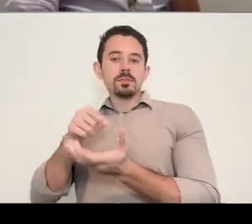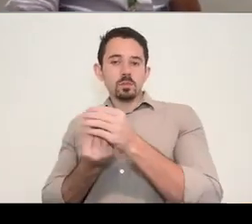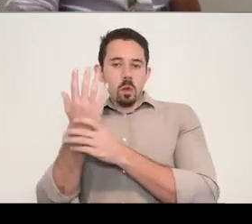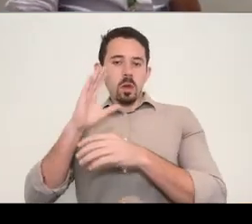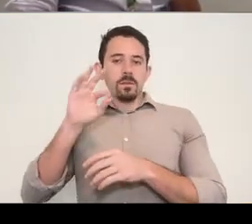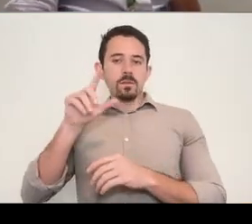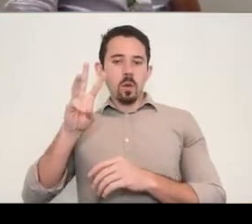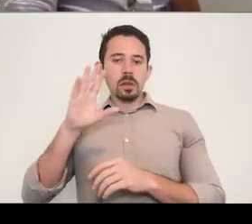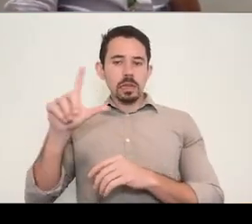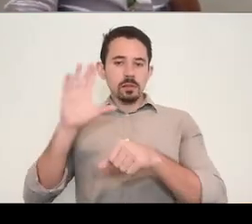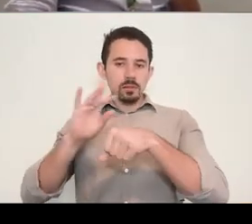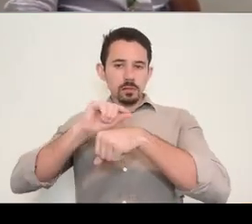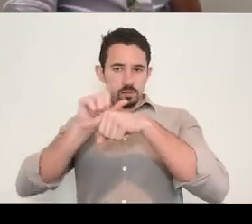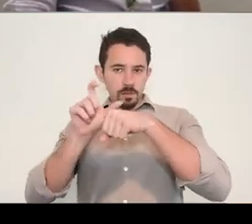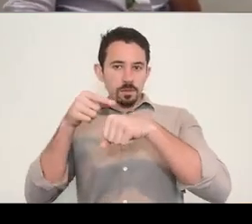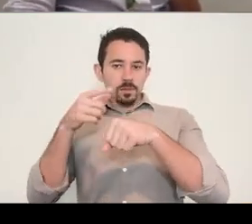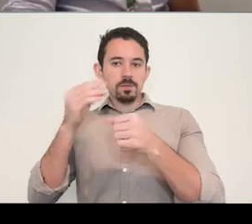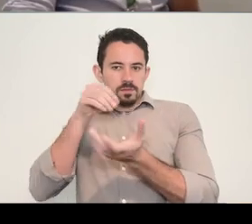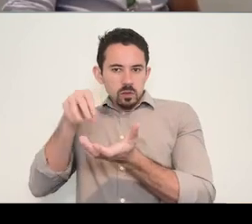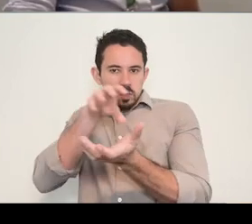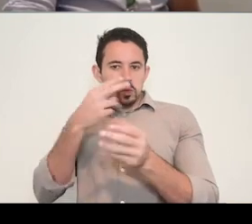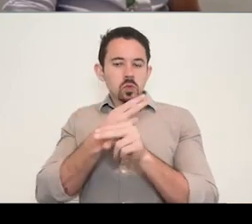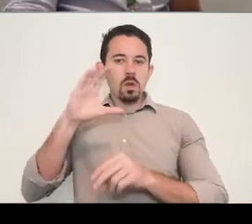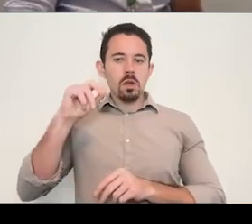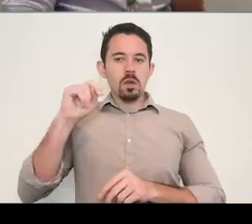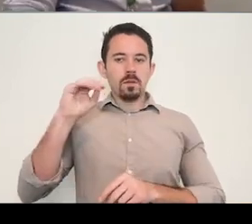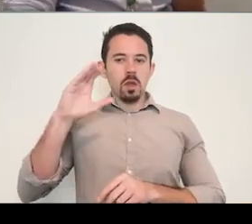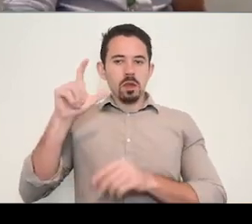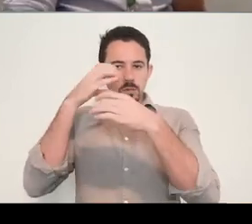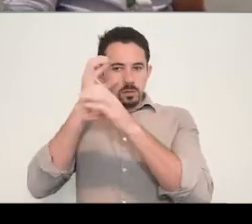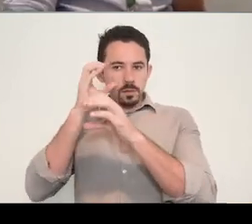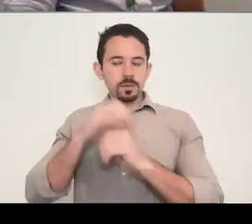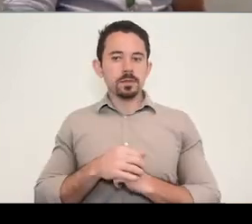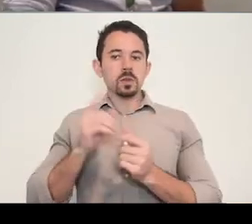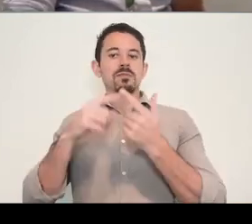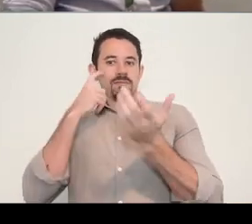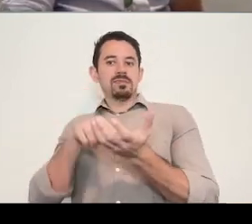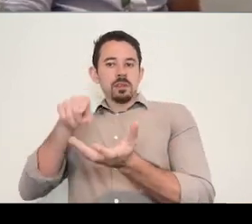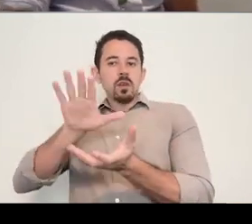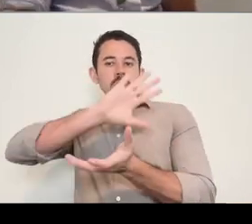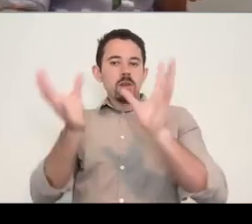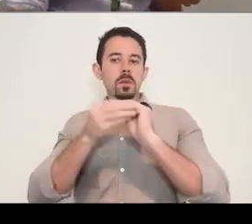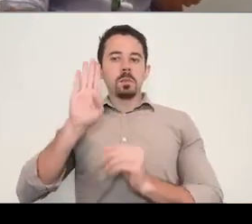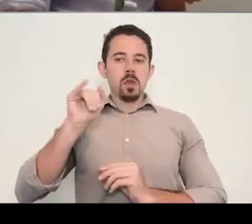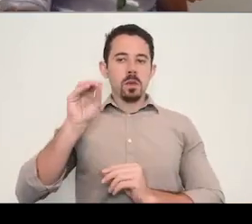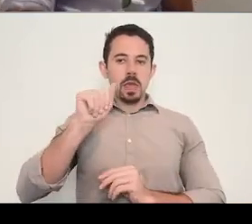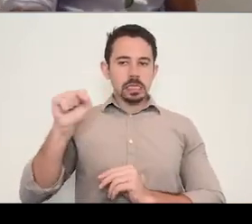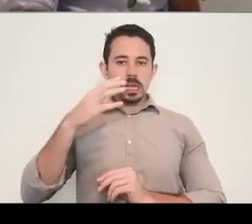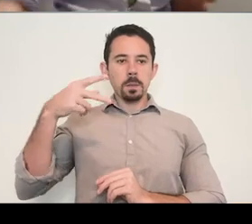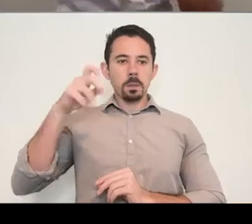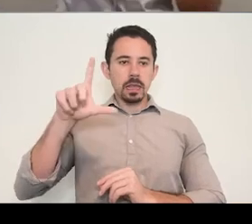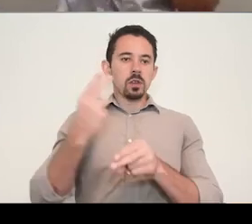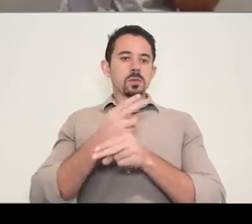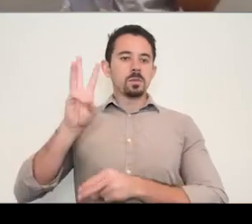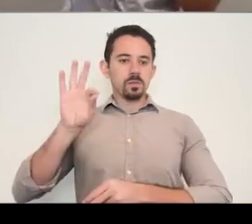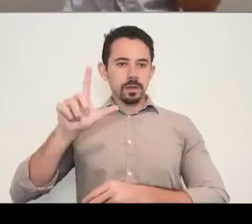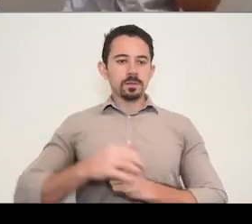detect overall biomass and Pel using WFL. The upper panel here shows a top down view of the